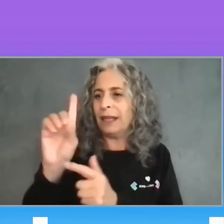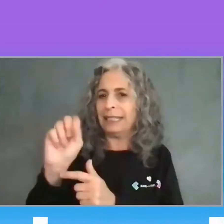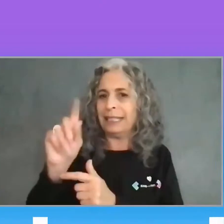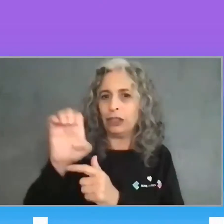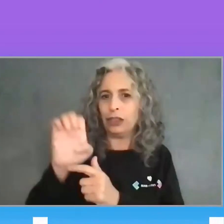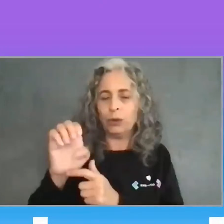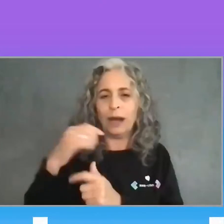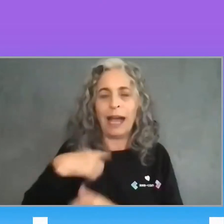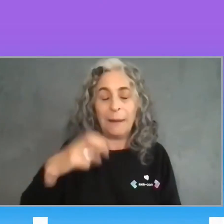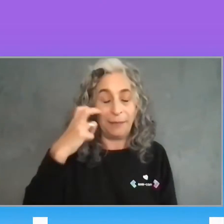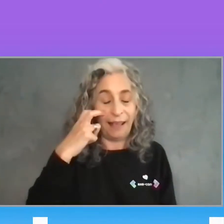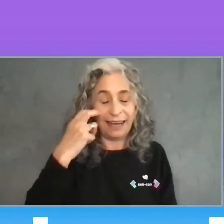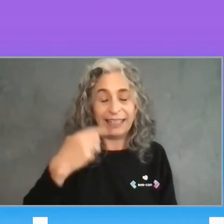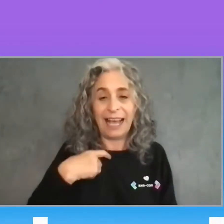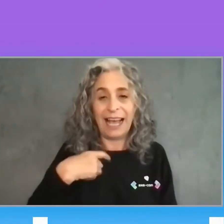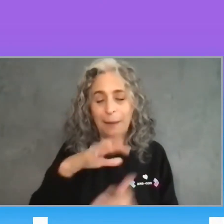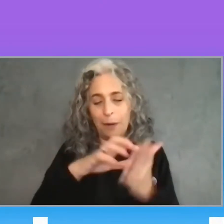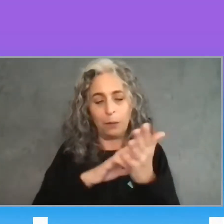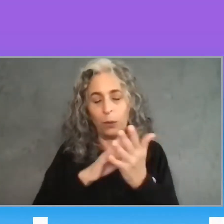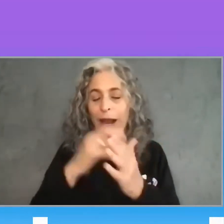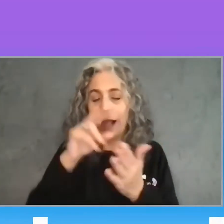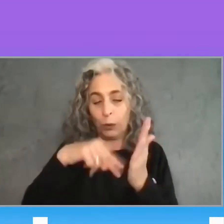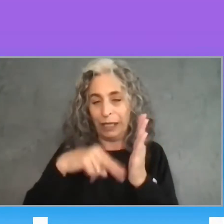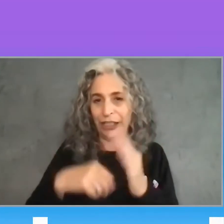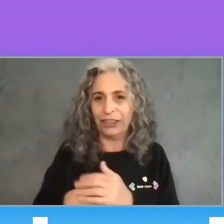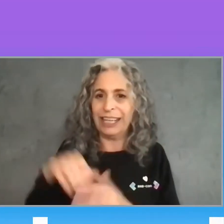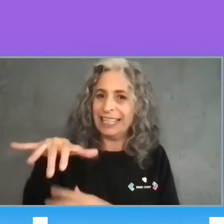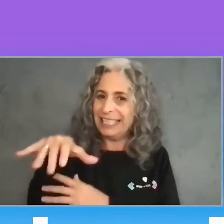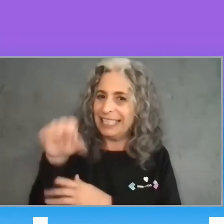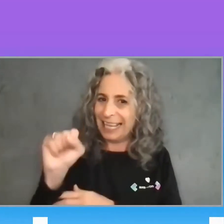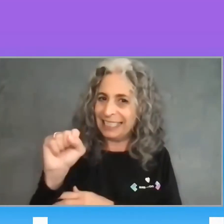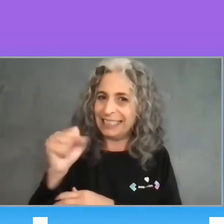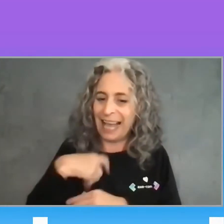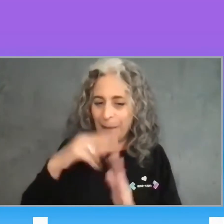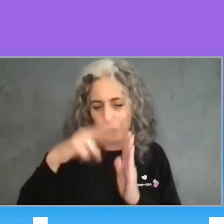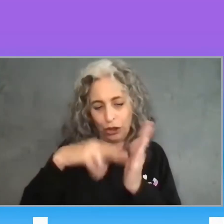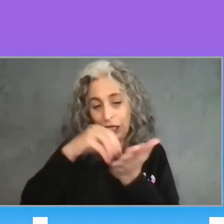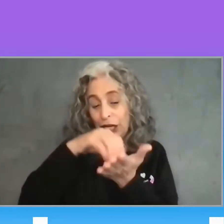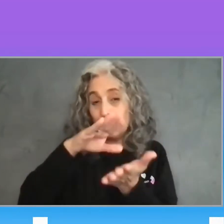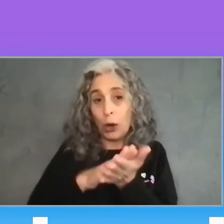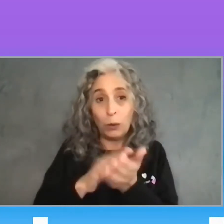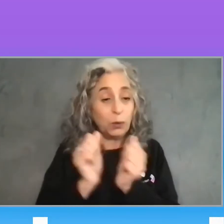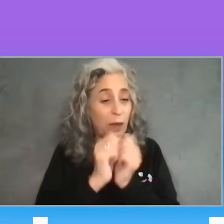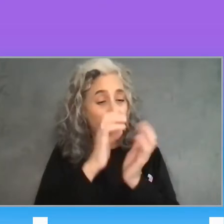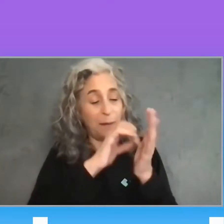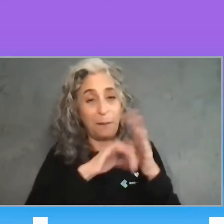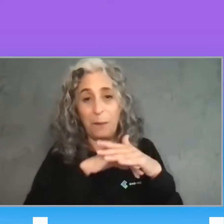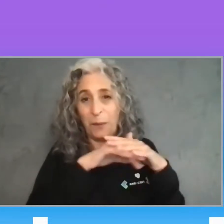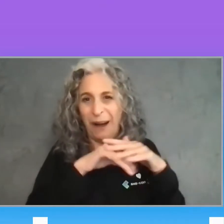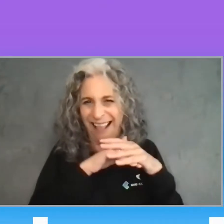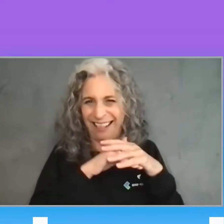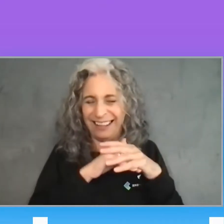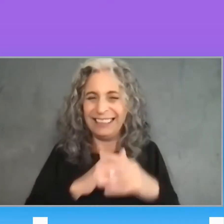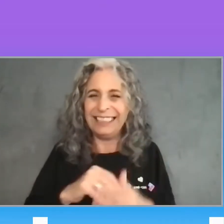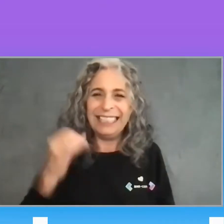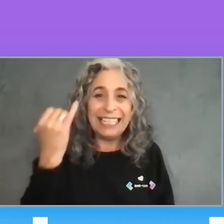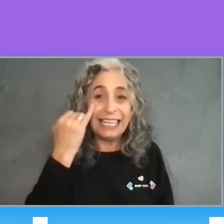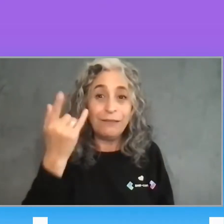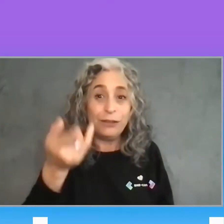blind, and I am a Braille reader. So yes, I am looking at